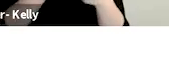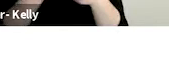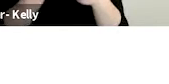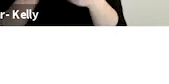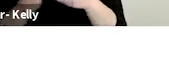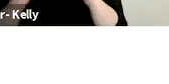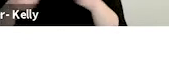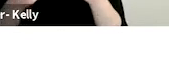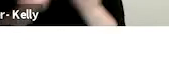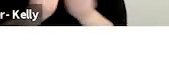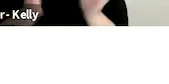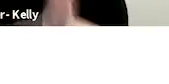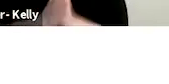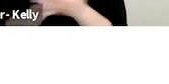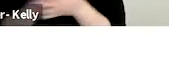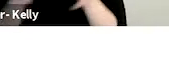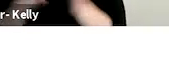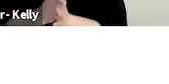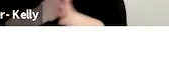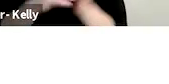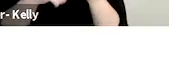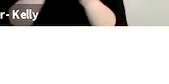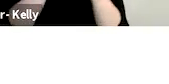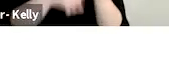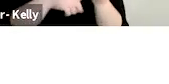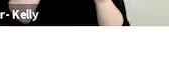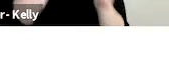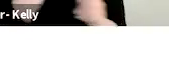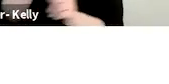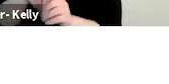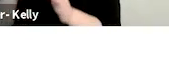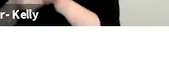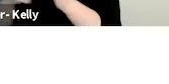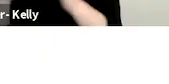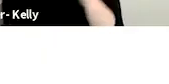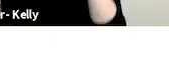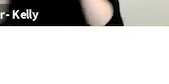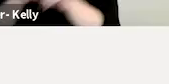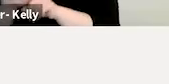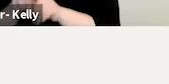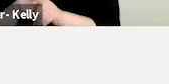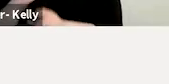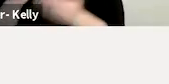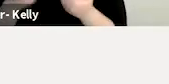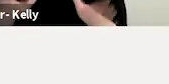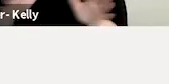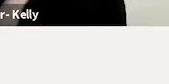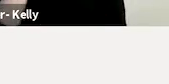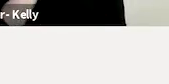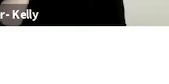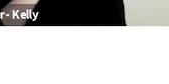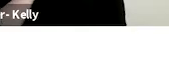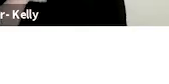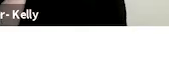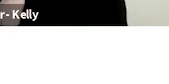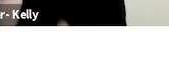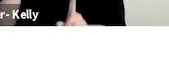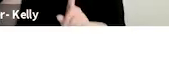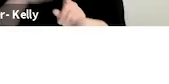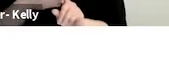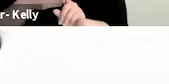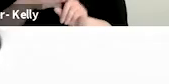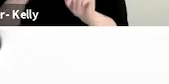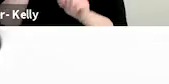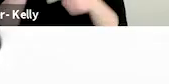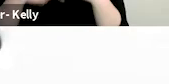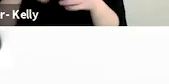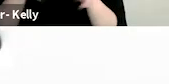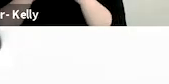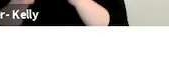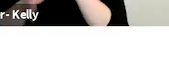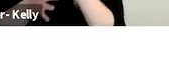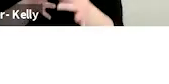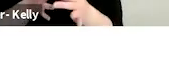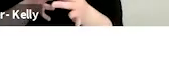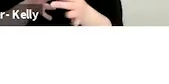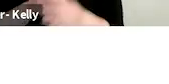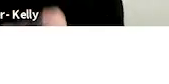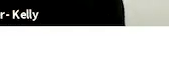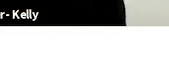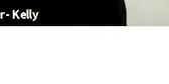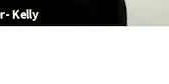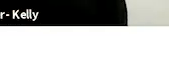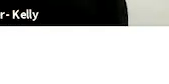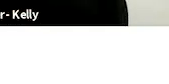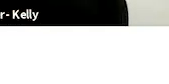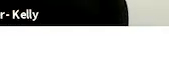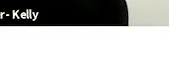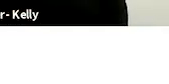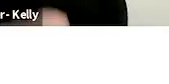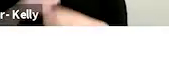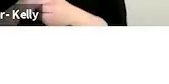we apply UDL to higher learning opportunities? So traditionally, universities have created a